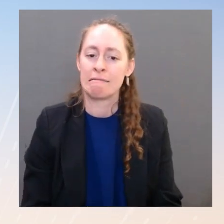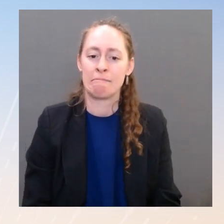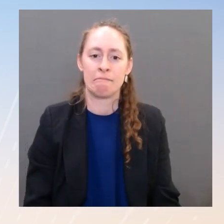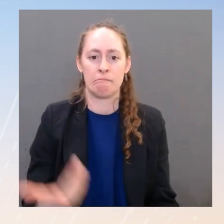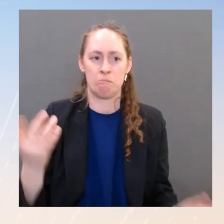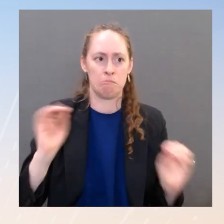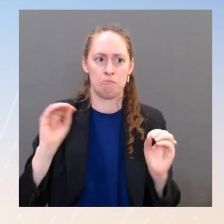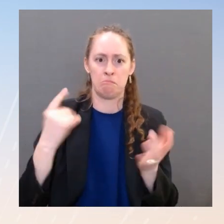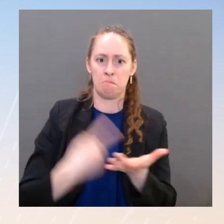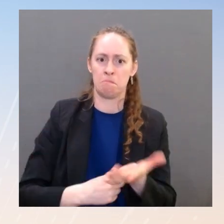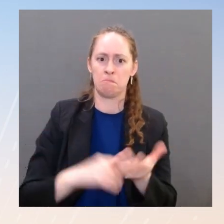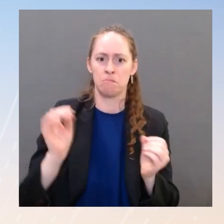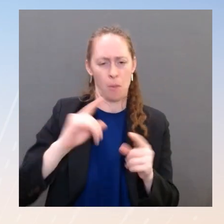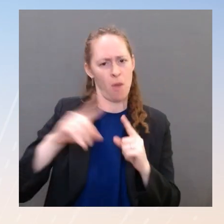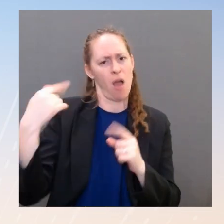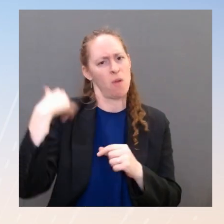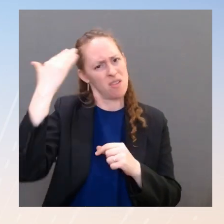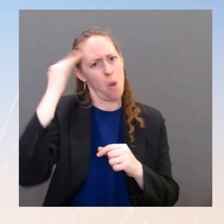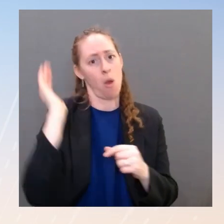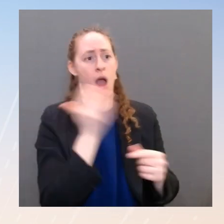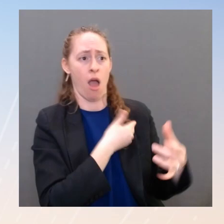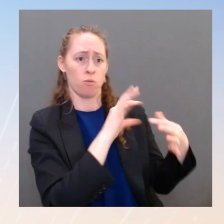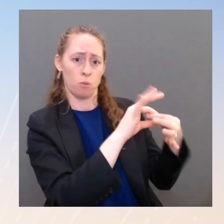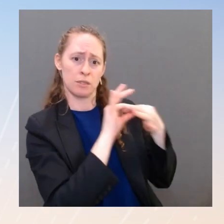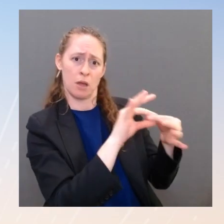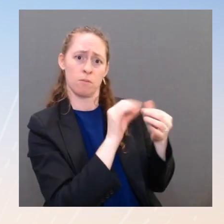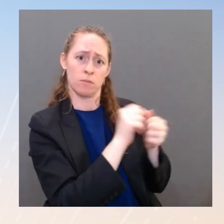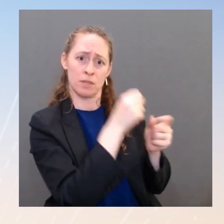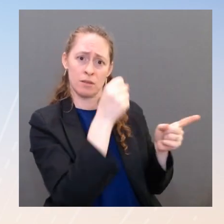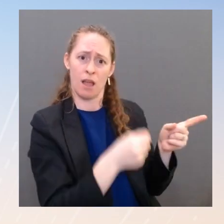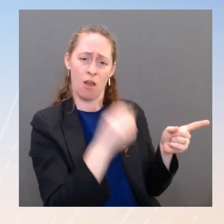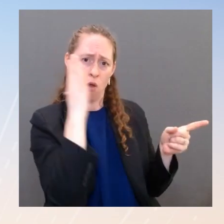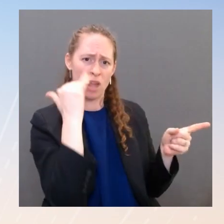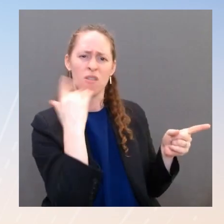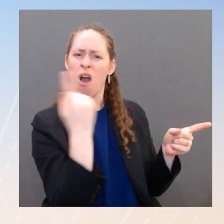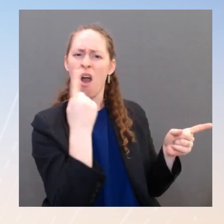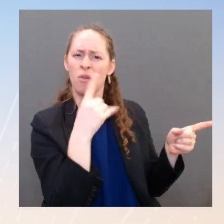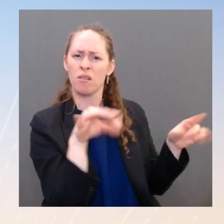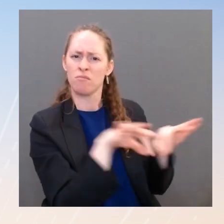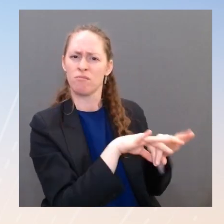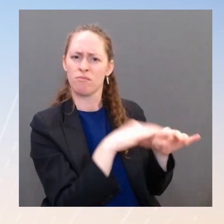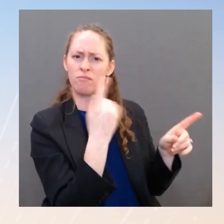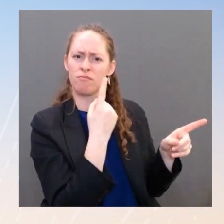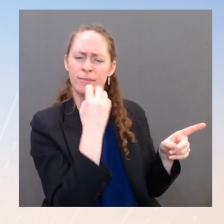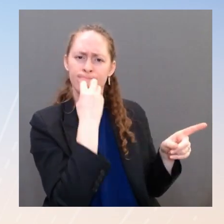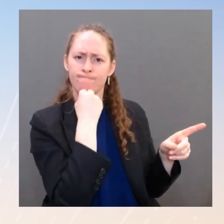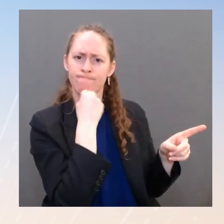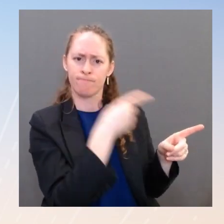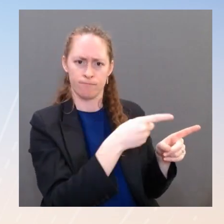And that is the reason why the President is going to be visiting later this month. Go ahead The Press: Thanks, Jen. I have a few.